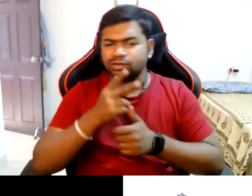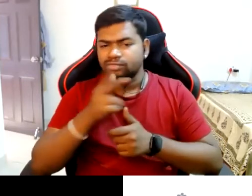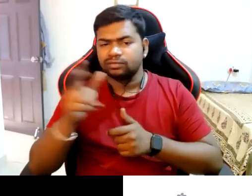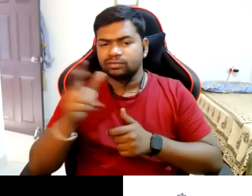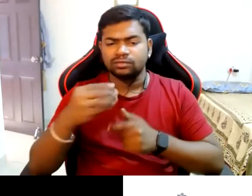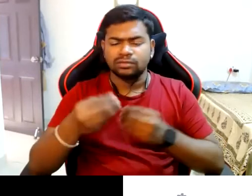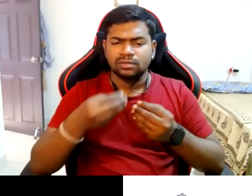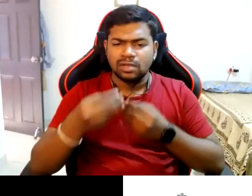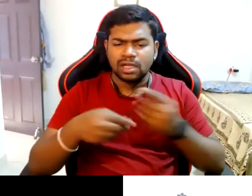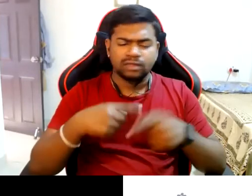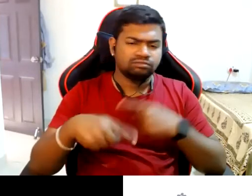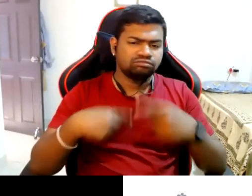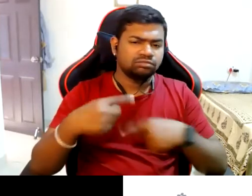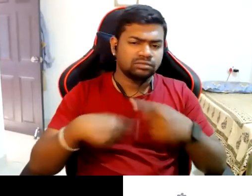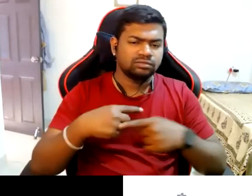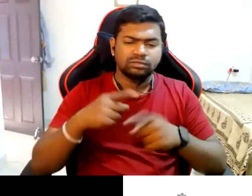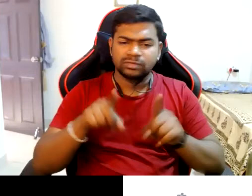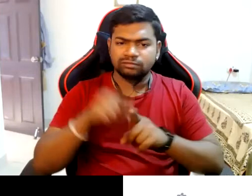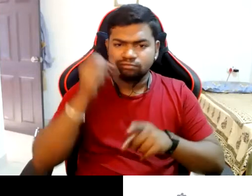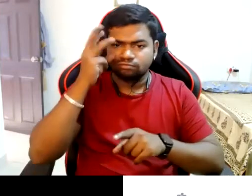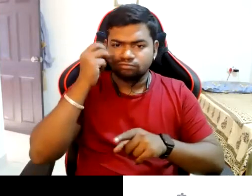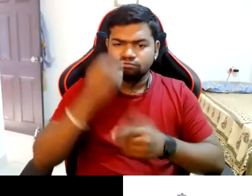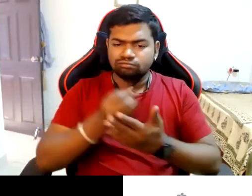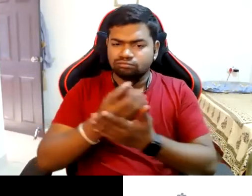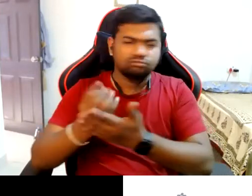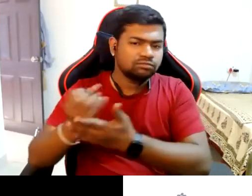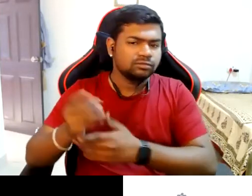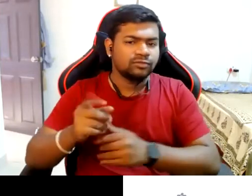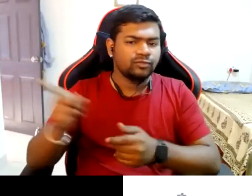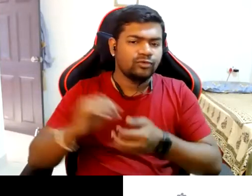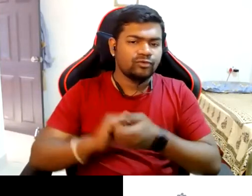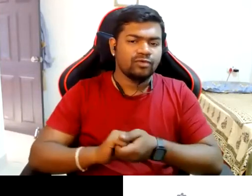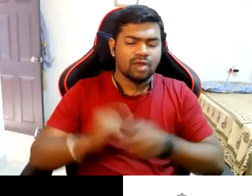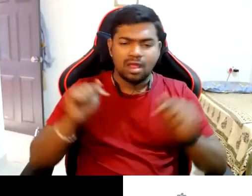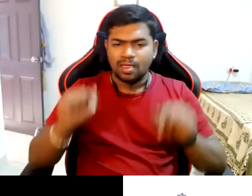little by little i began to sensitise my friend and then now now I don't have to sensitise it to anyone.